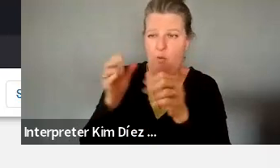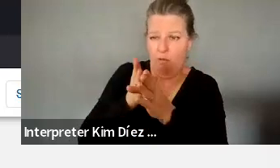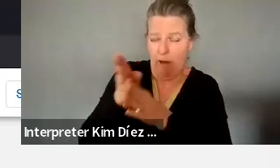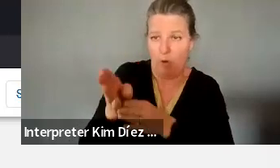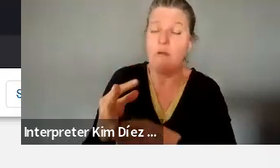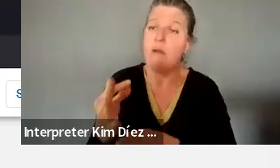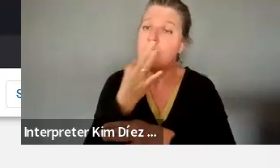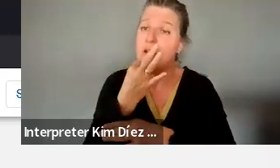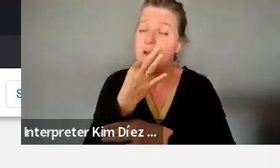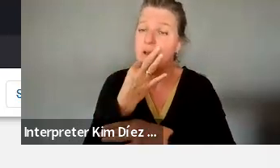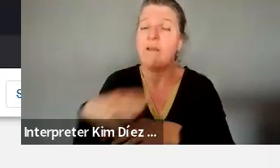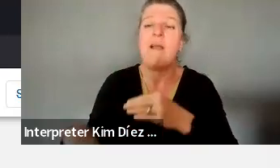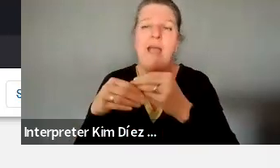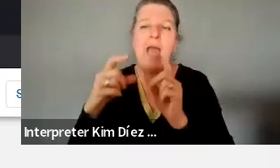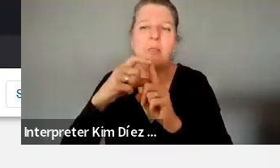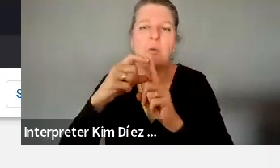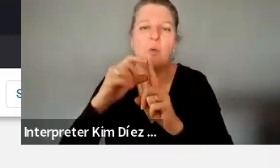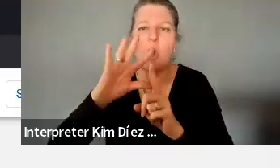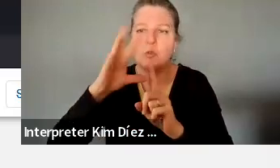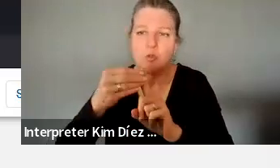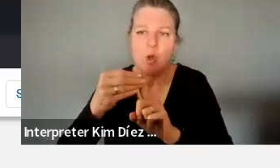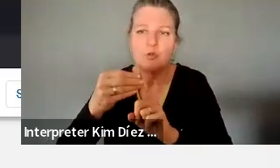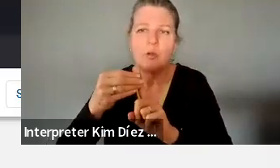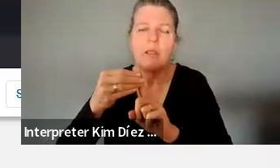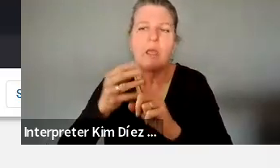"Culturally Responsive Pedagogy."